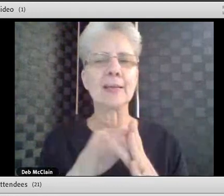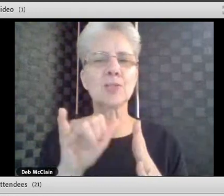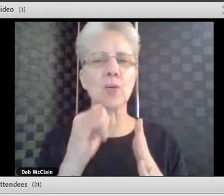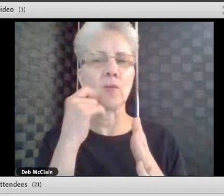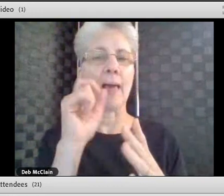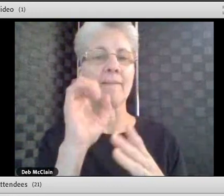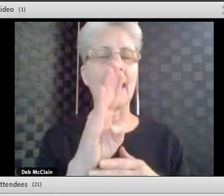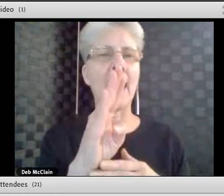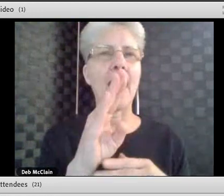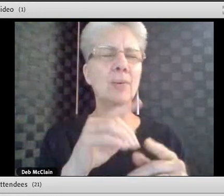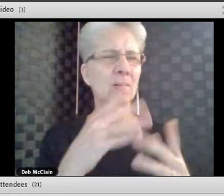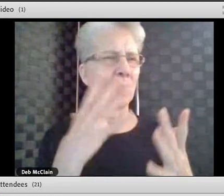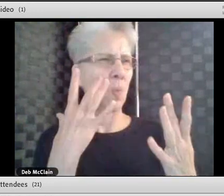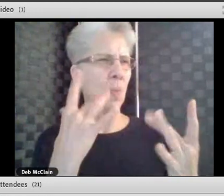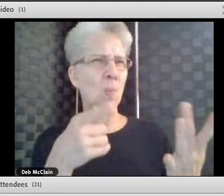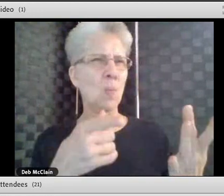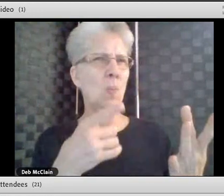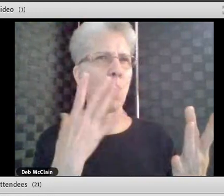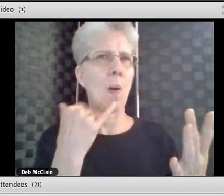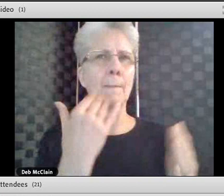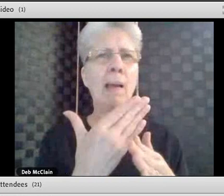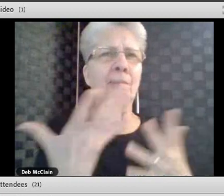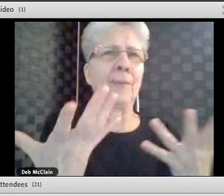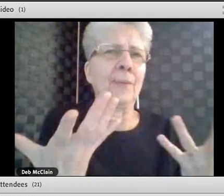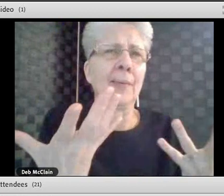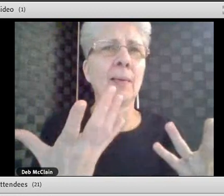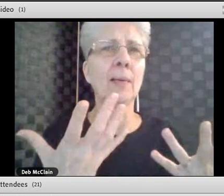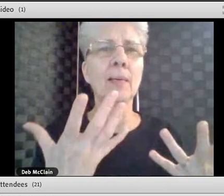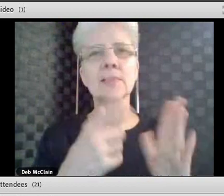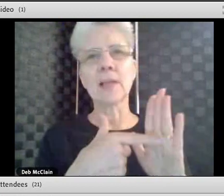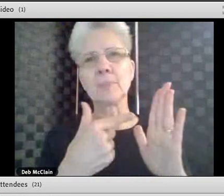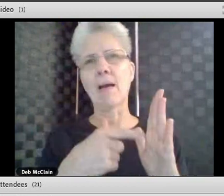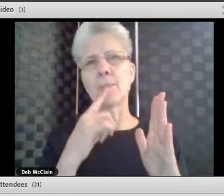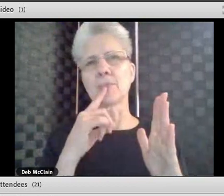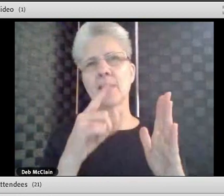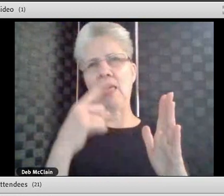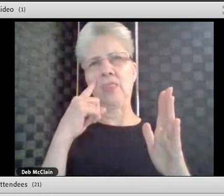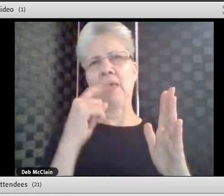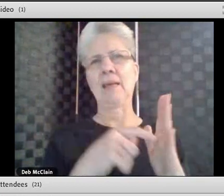and I'm sure that you're going to get this if you have a lab. Why bother?